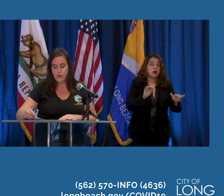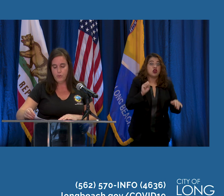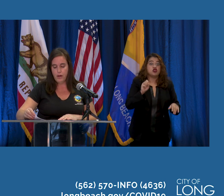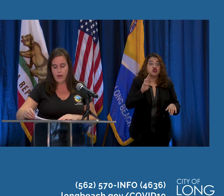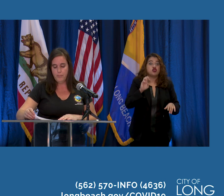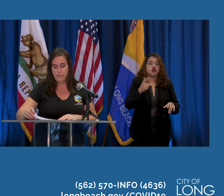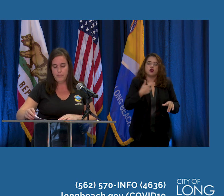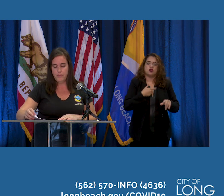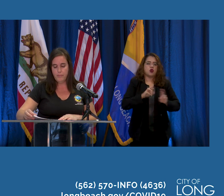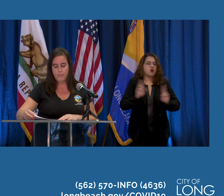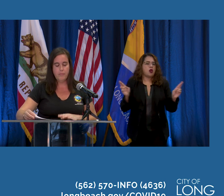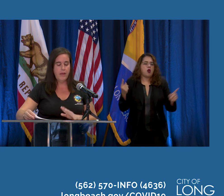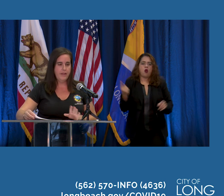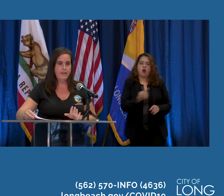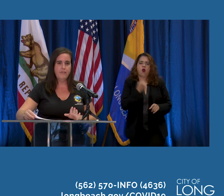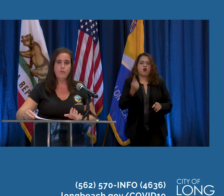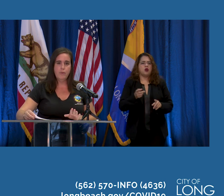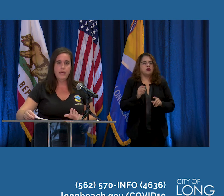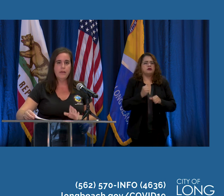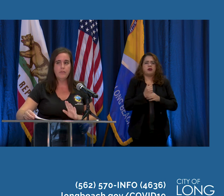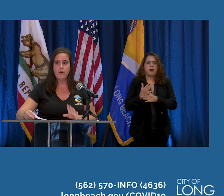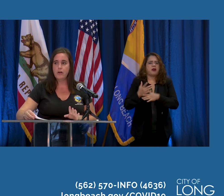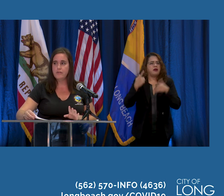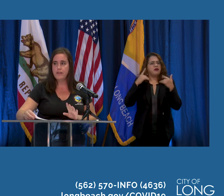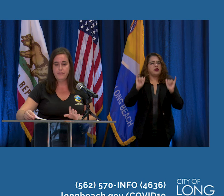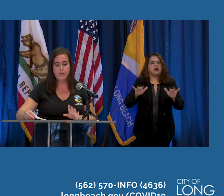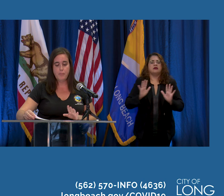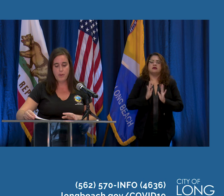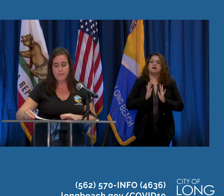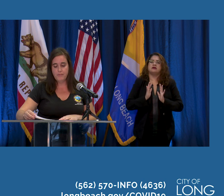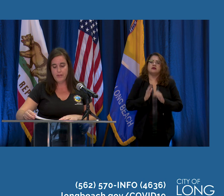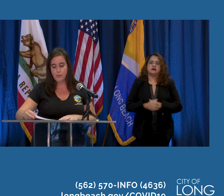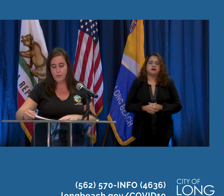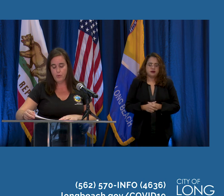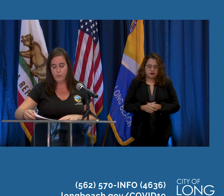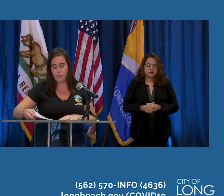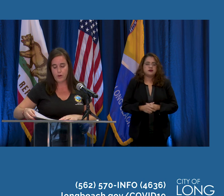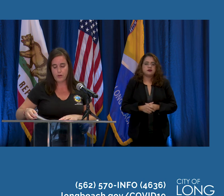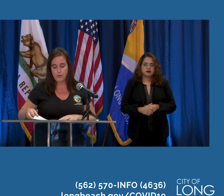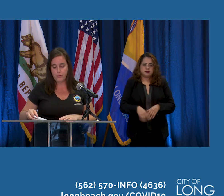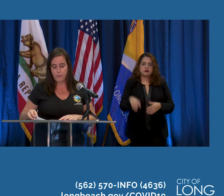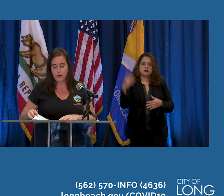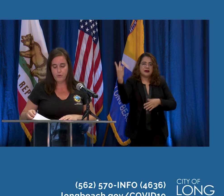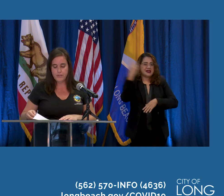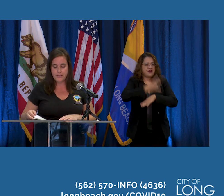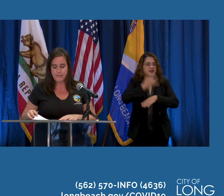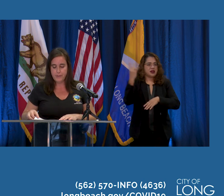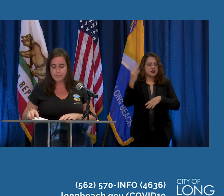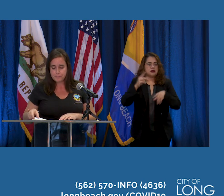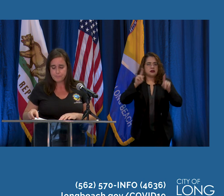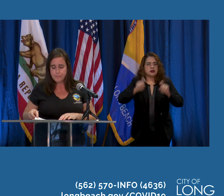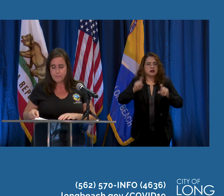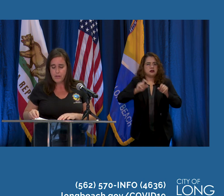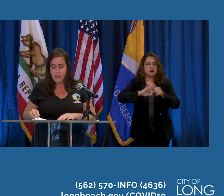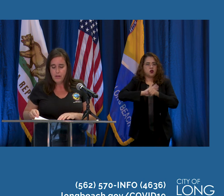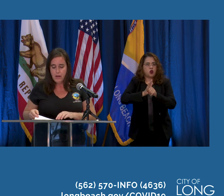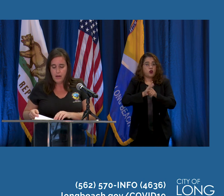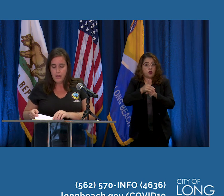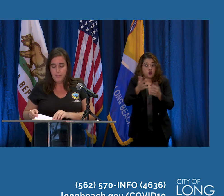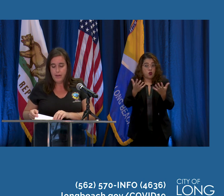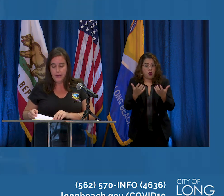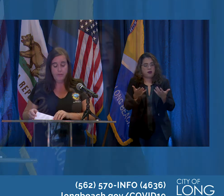So any day of the week there are testing appointments available for COVID testing.